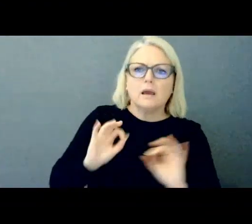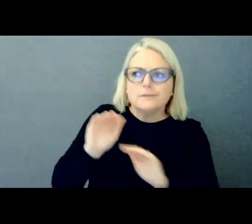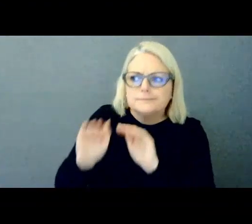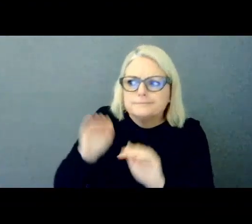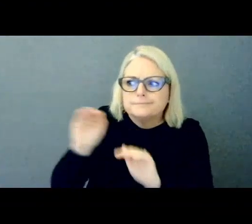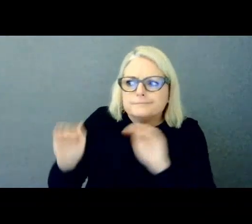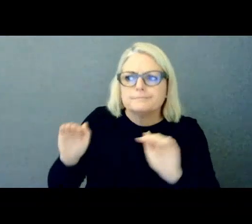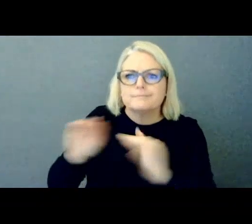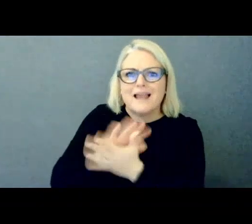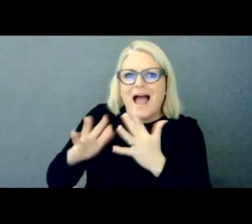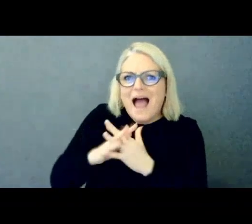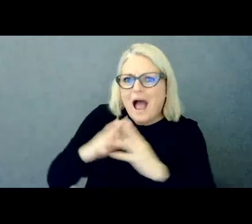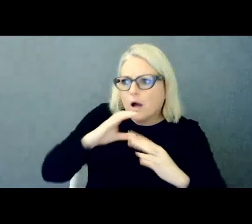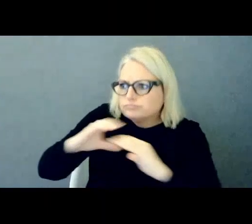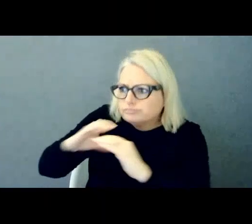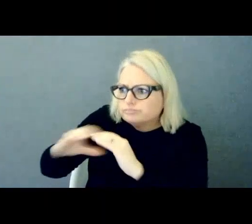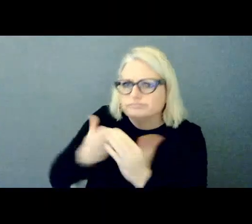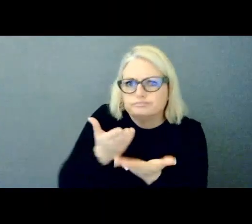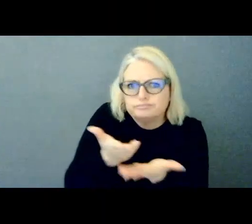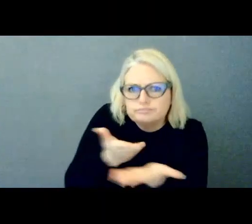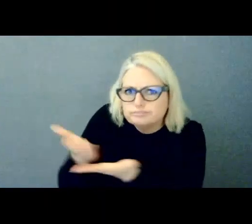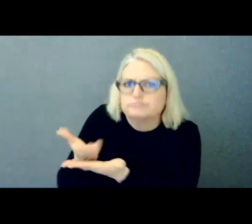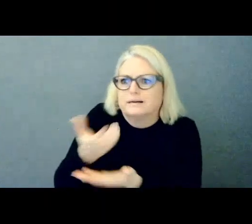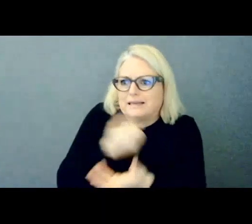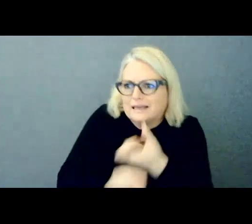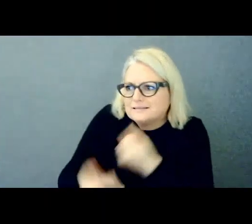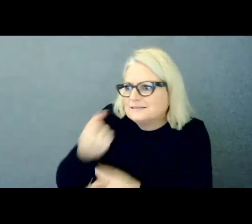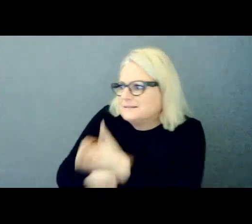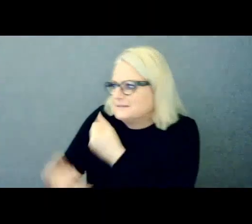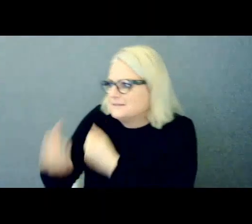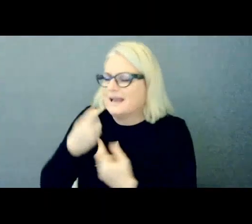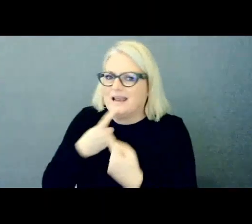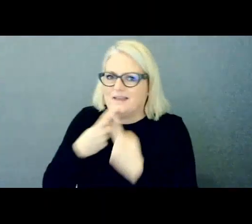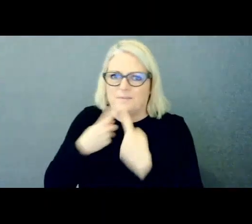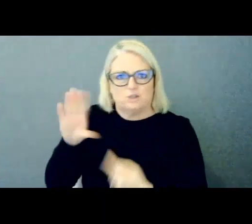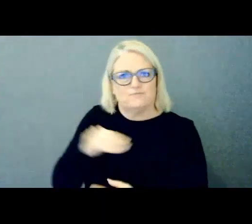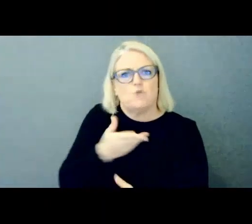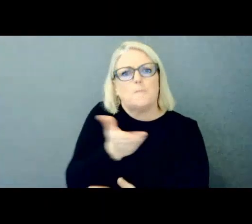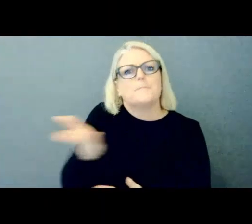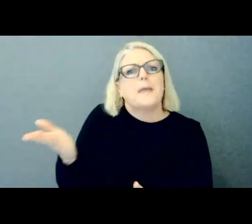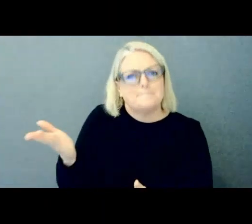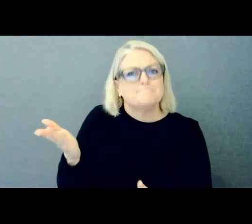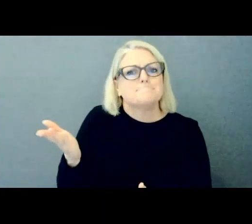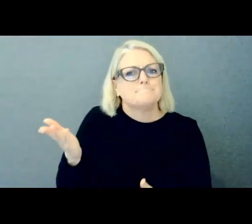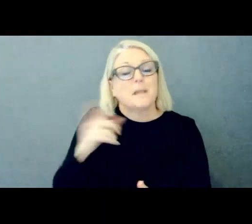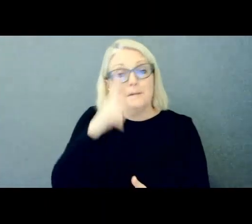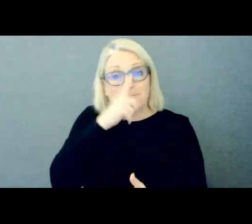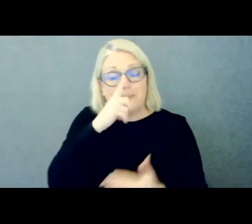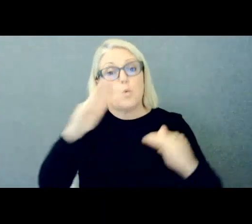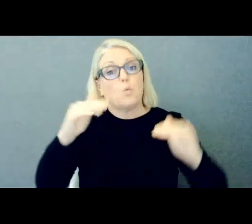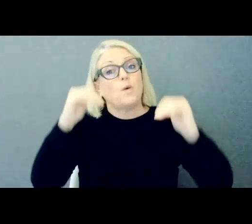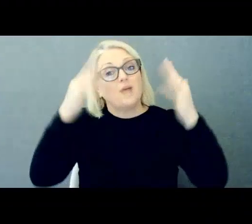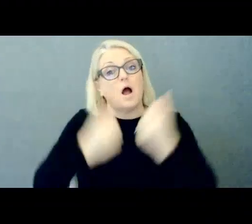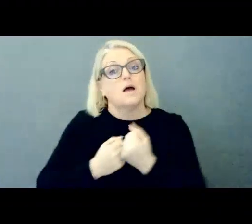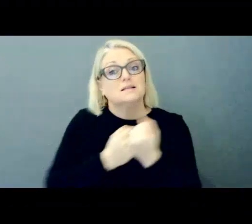through other people or through observation. We don't pay enough attention to people with very, very high-support needs who can't speak for themselves.